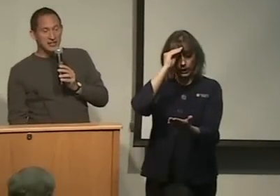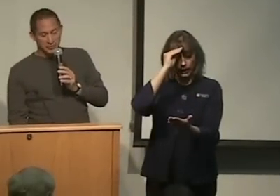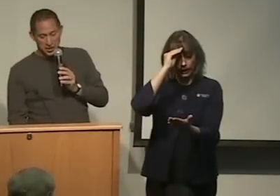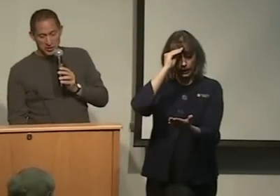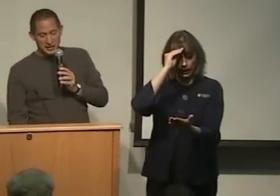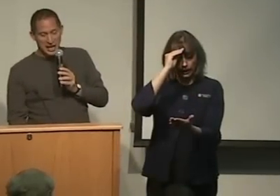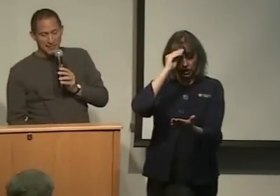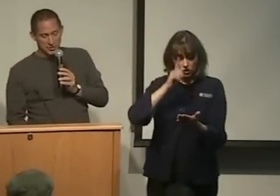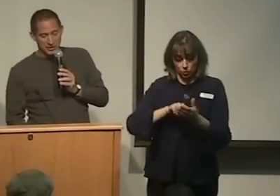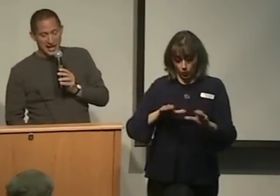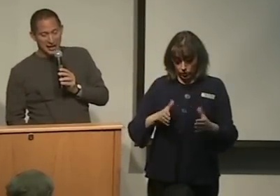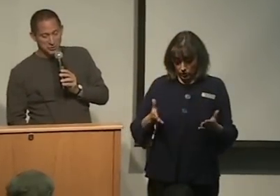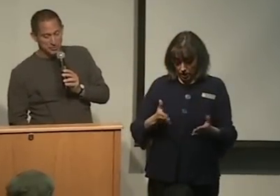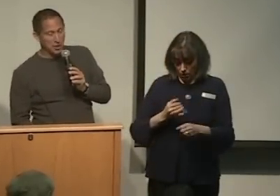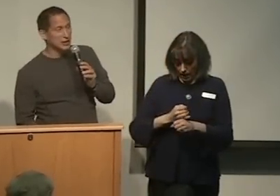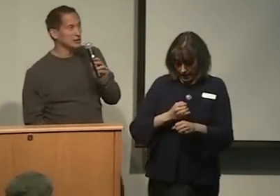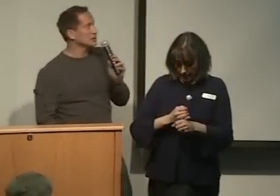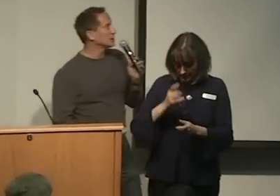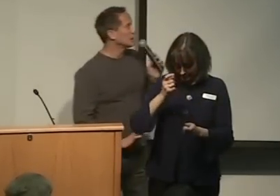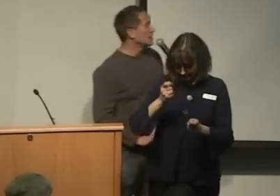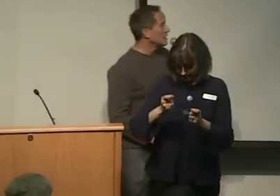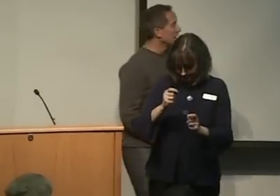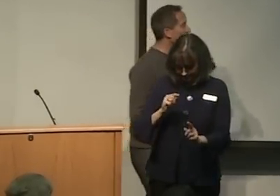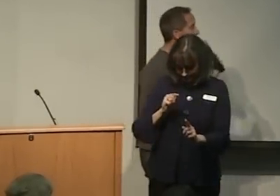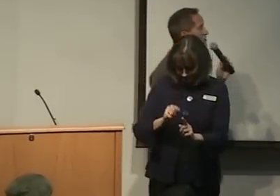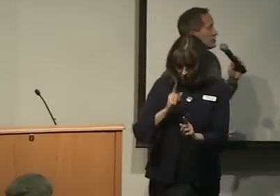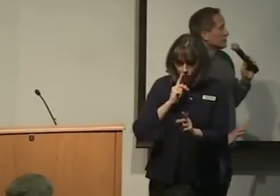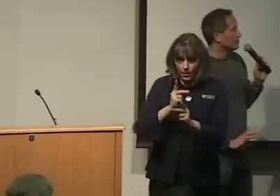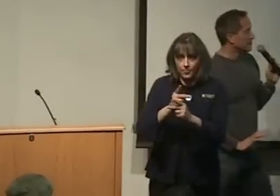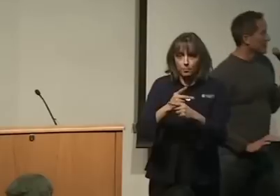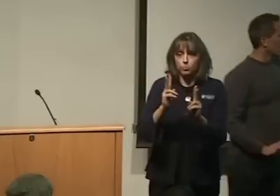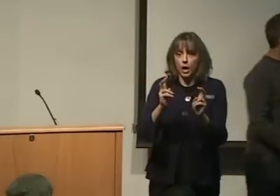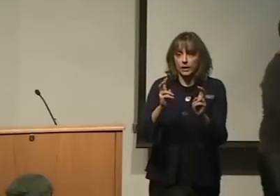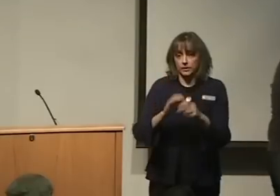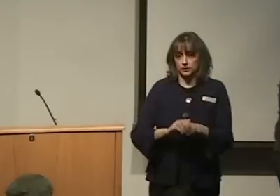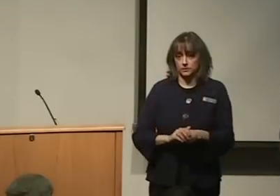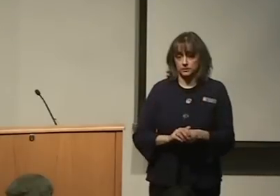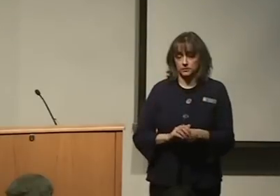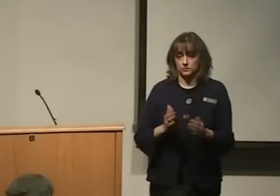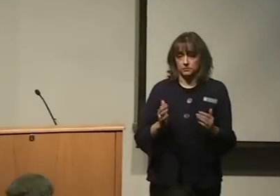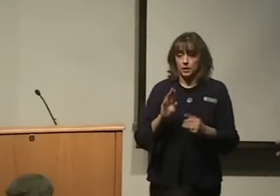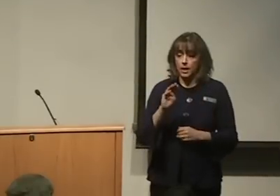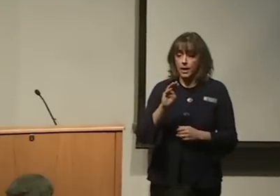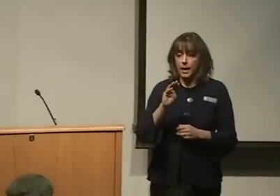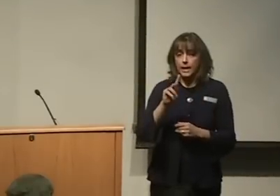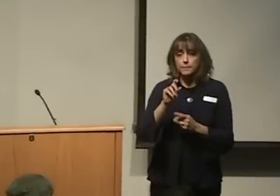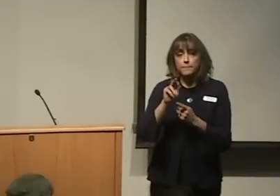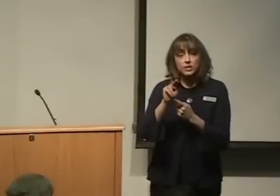around the actual product. And mission, how are we unique? All colleges are trying to be like Harvard.